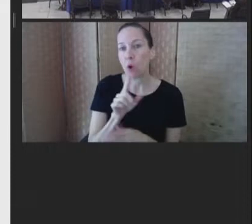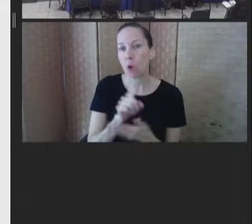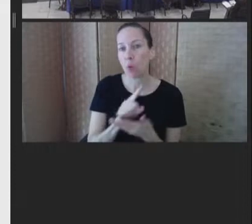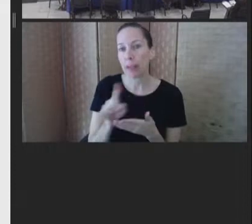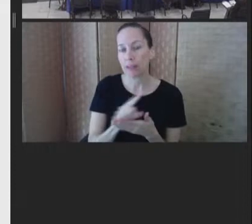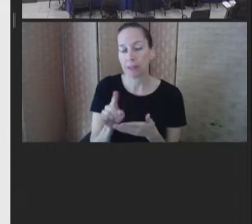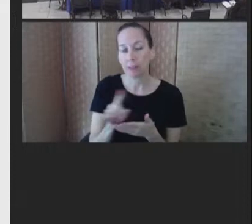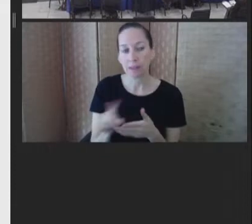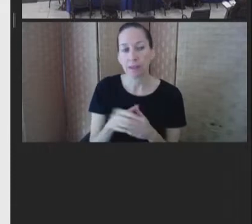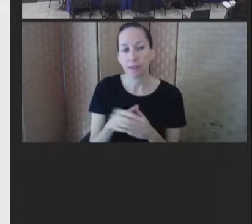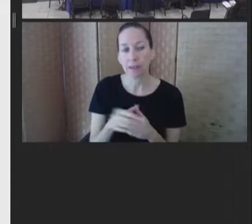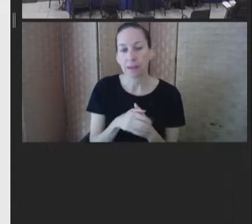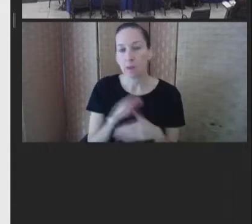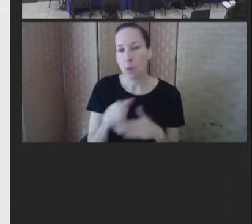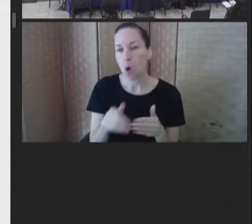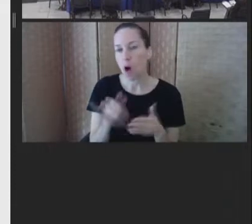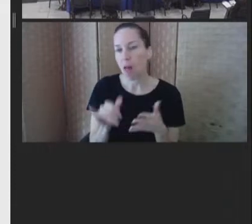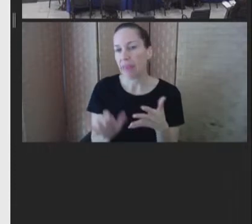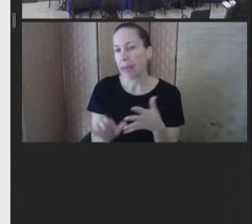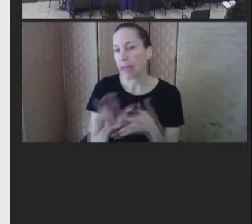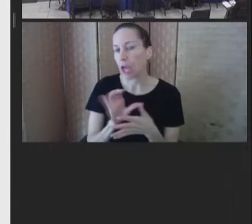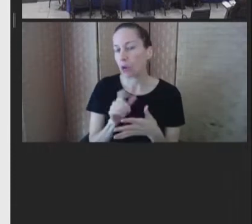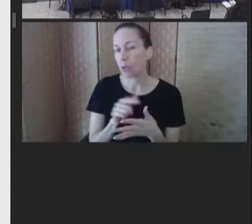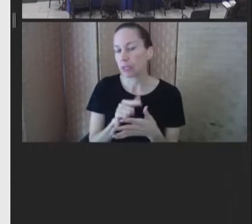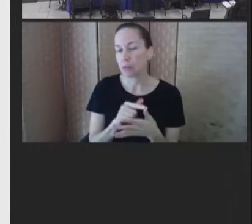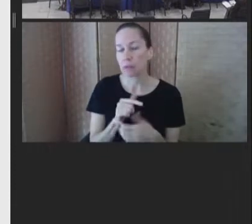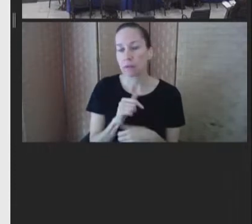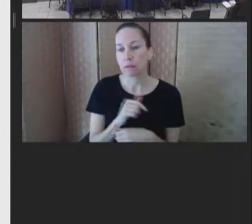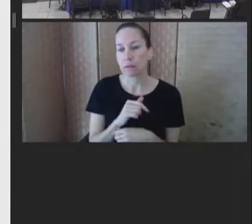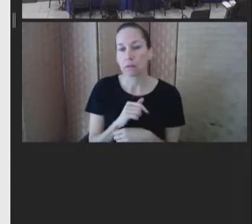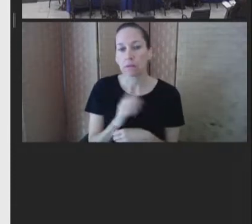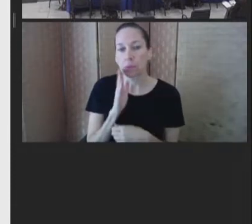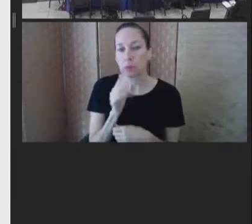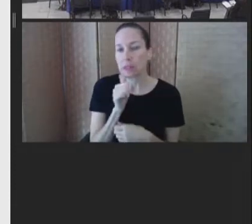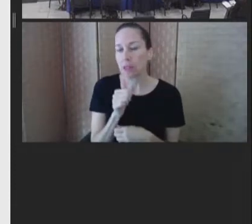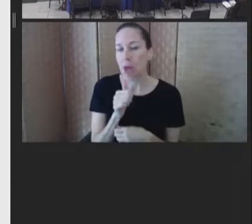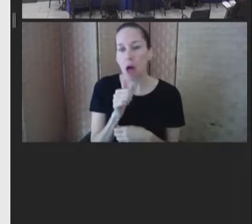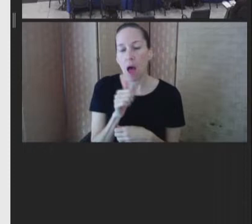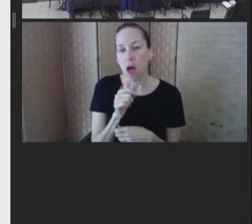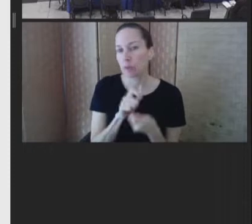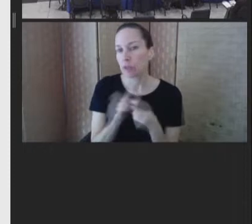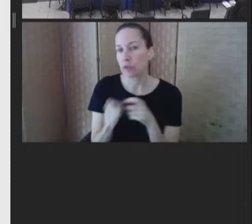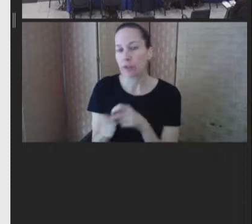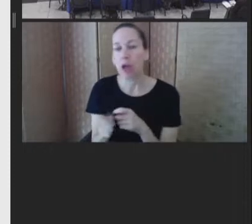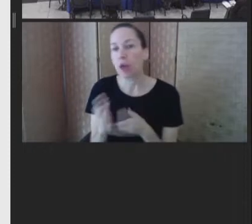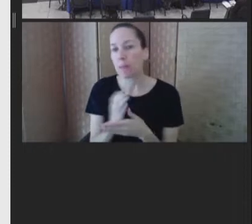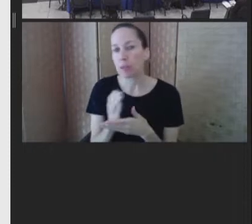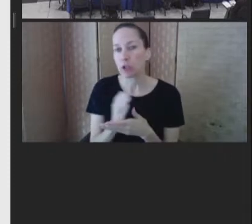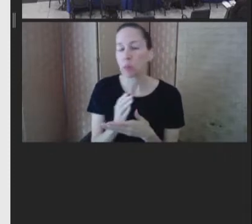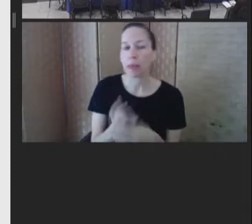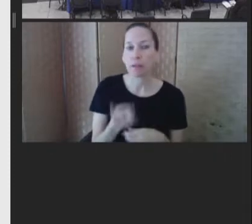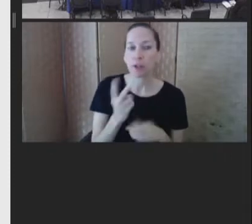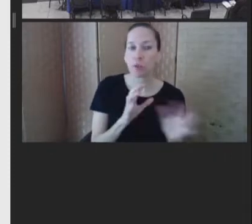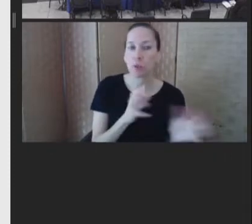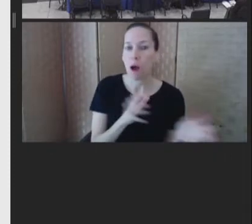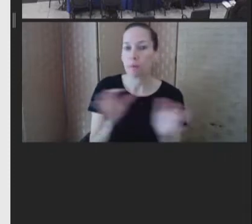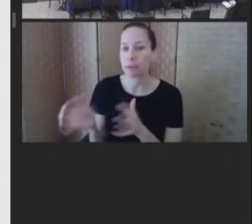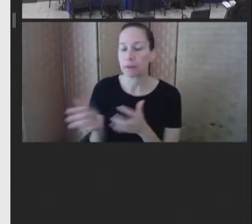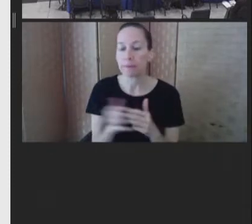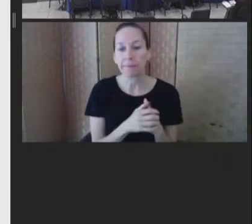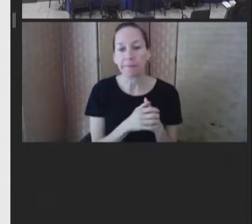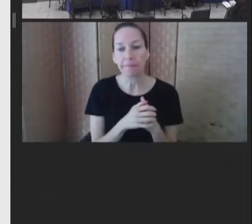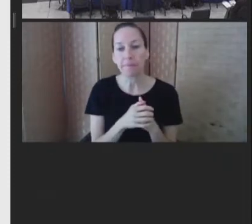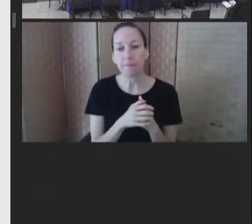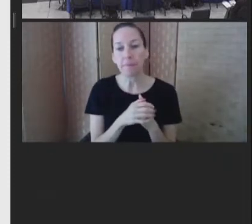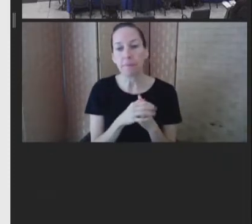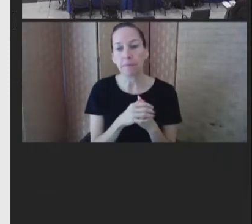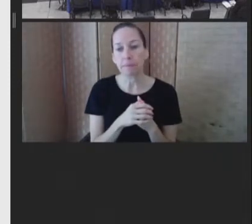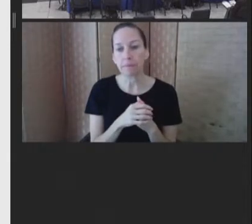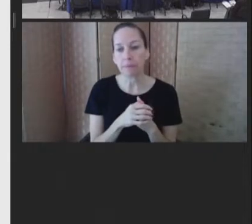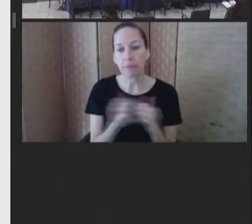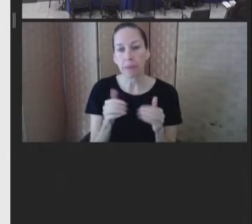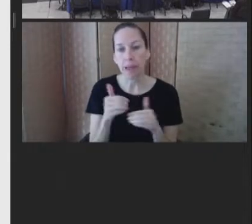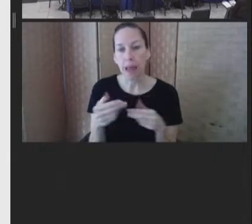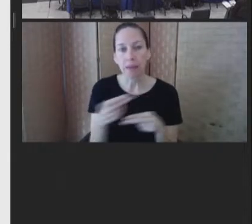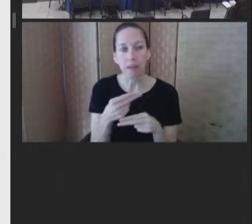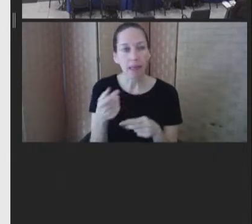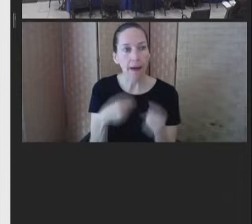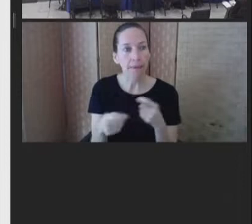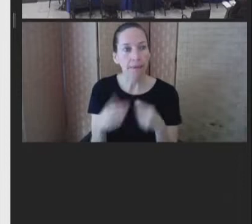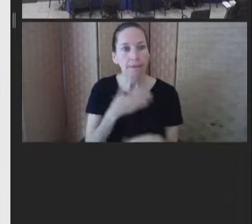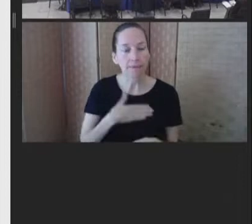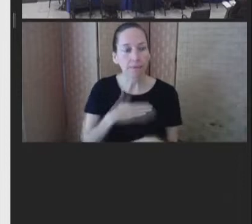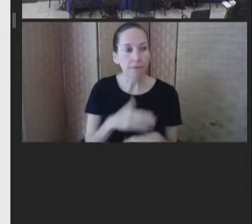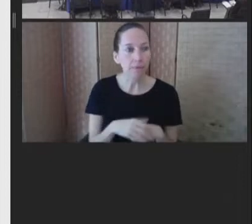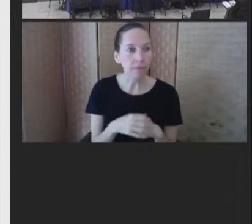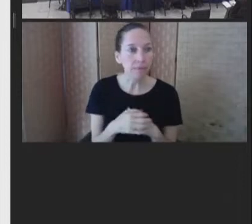and baseline characteristics did not vary between arms. Next, next, and next slide. All right,